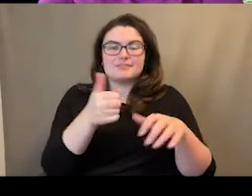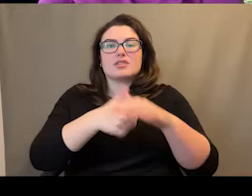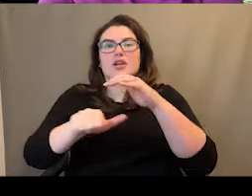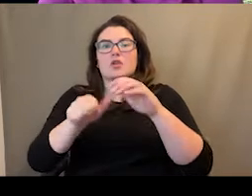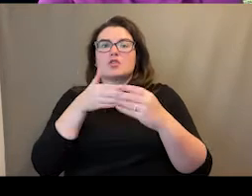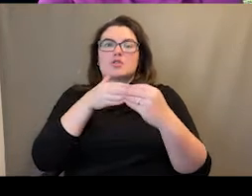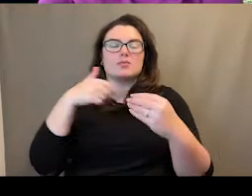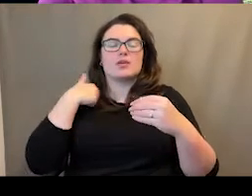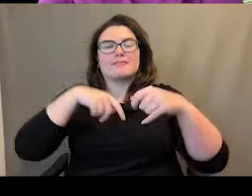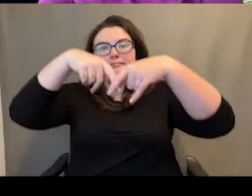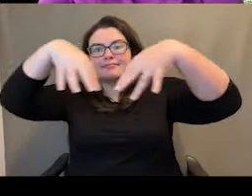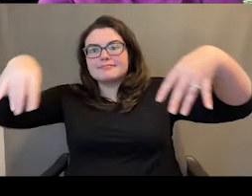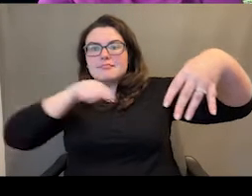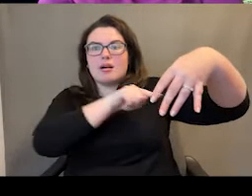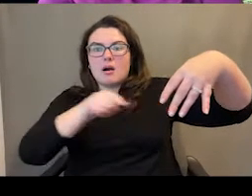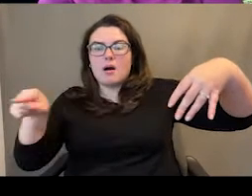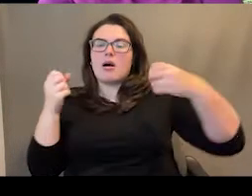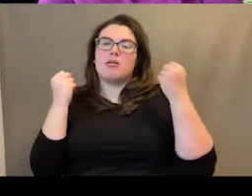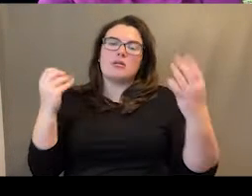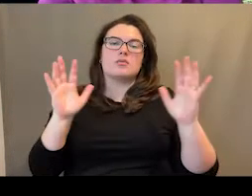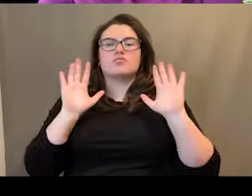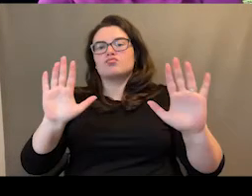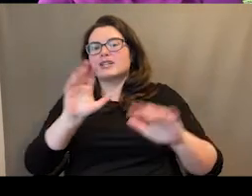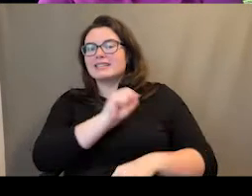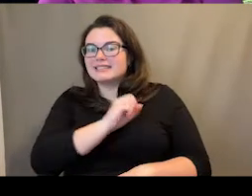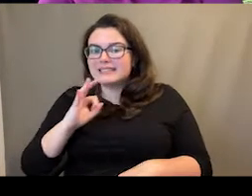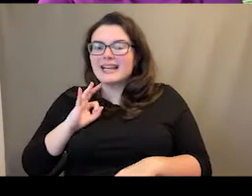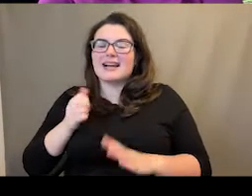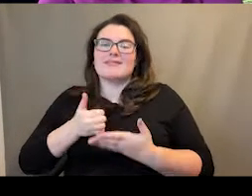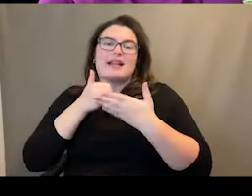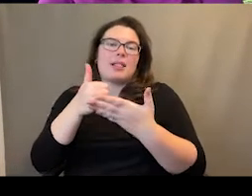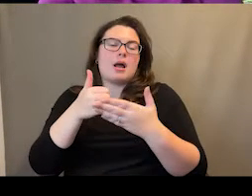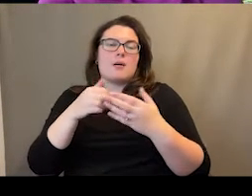administrative staff that help organize, evaluate, and process, and manage all of